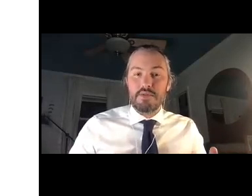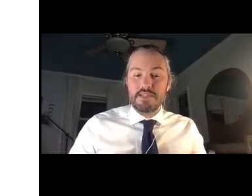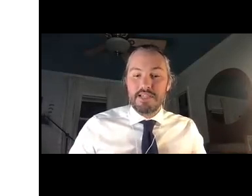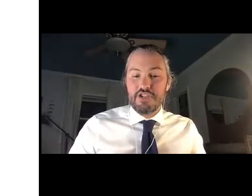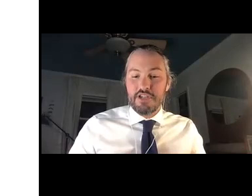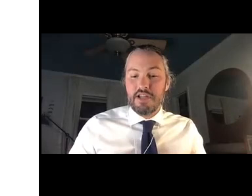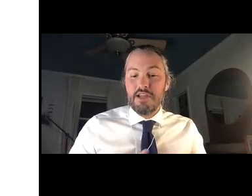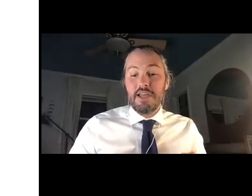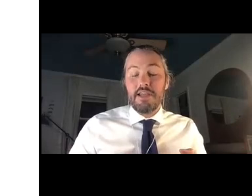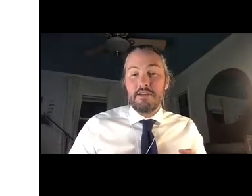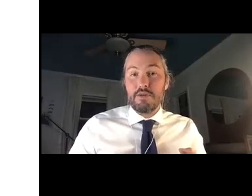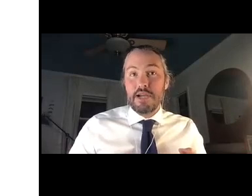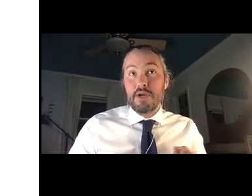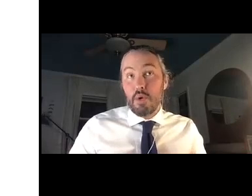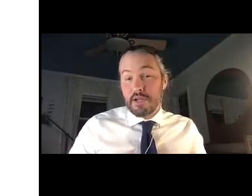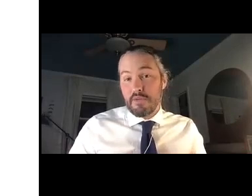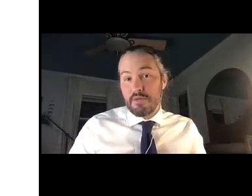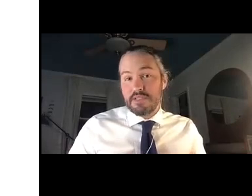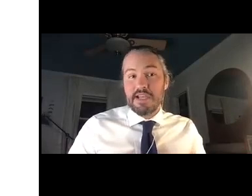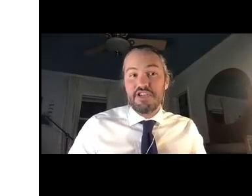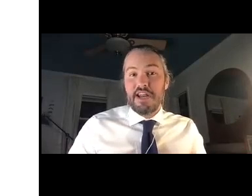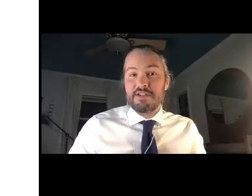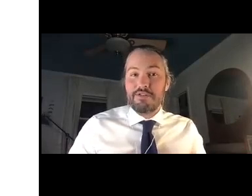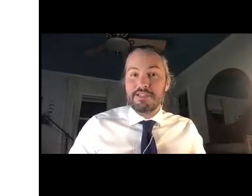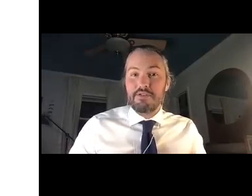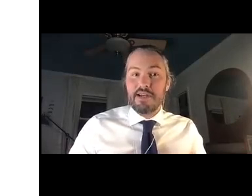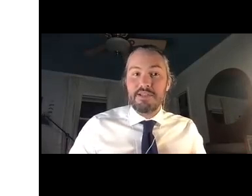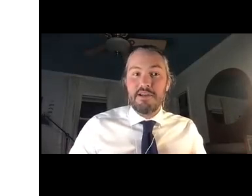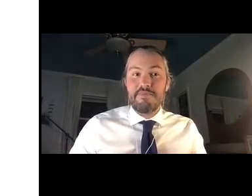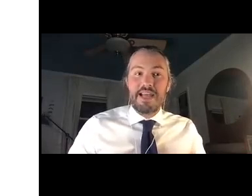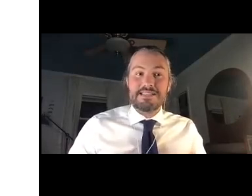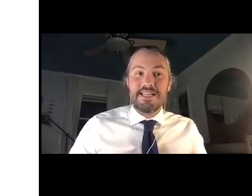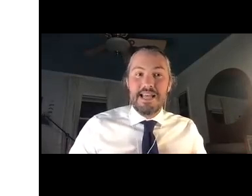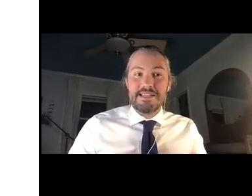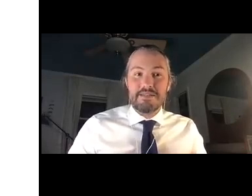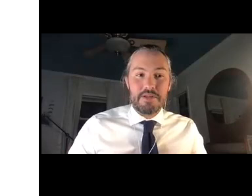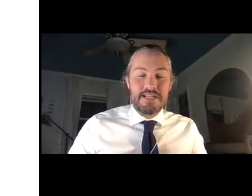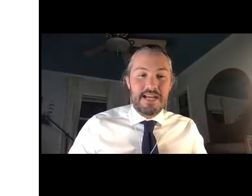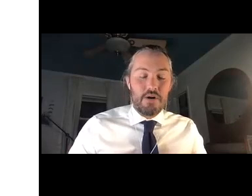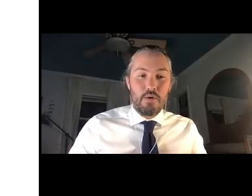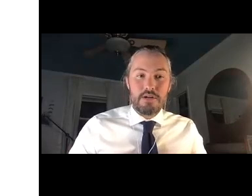presentation including a recording of the presentation and a transcript at tndisability.org